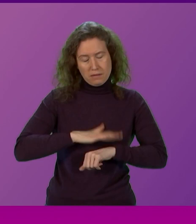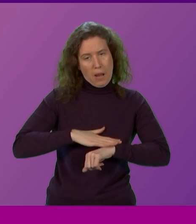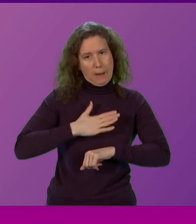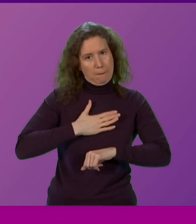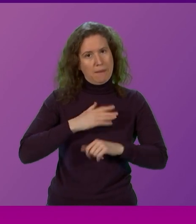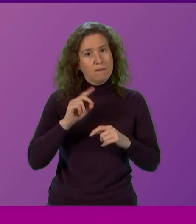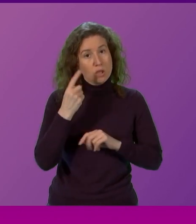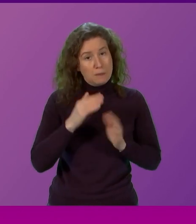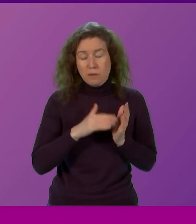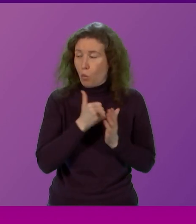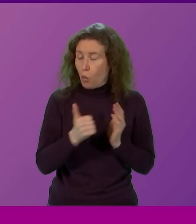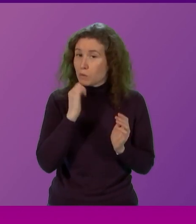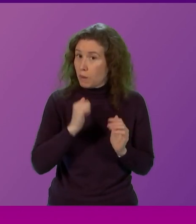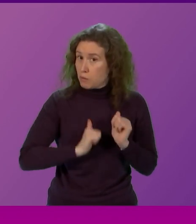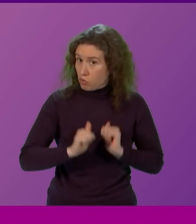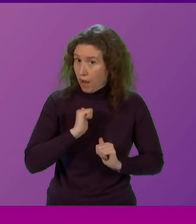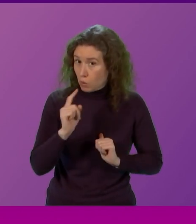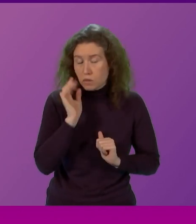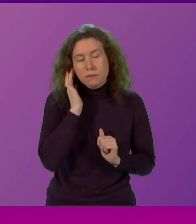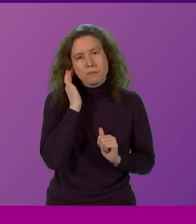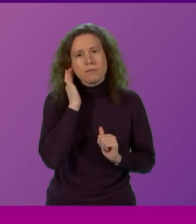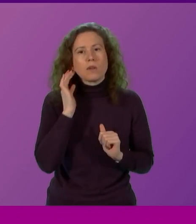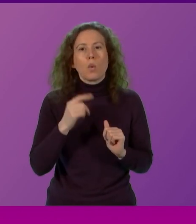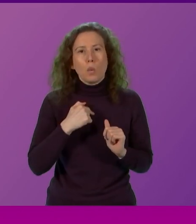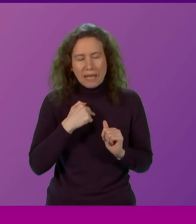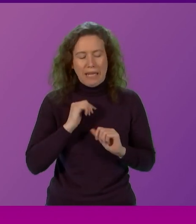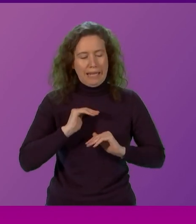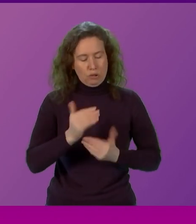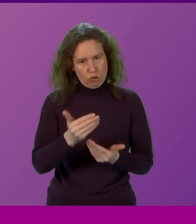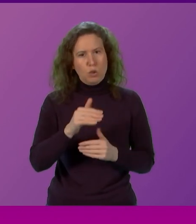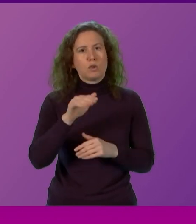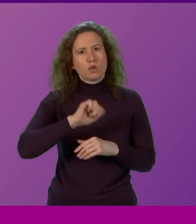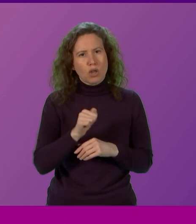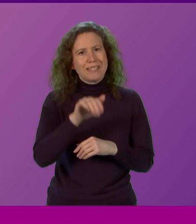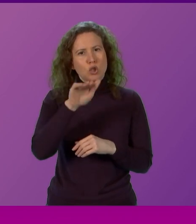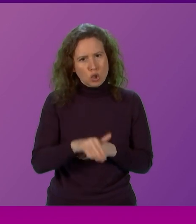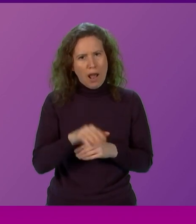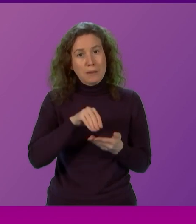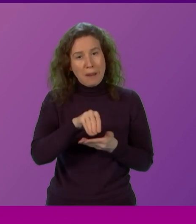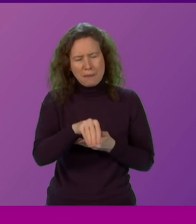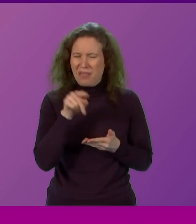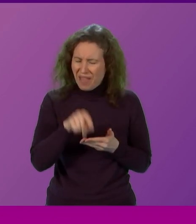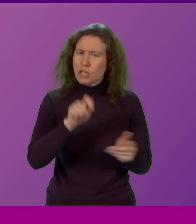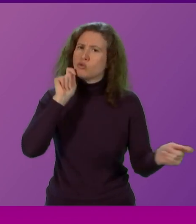Minister is the game-changing Scottish child payment, which is transformational for families